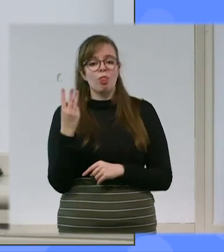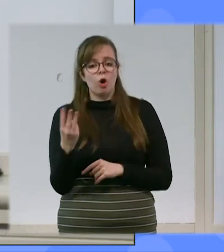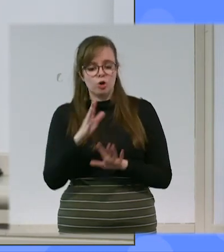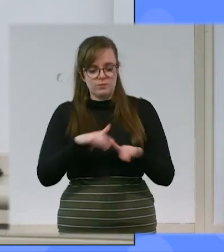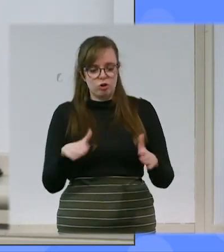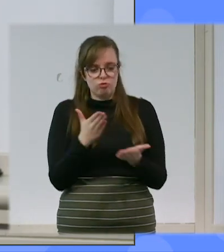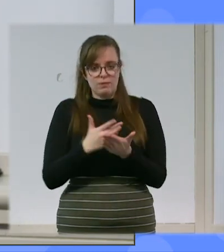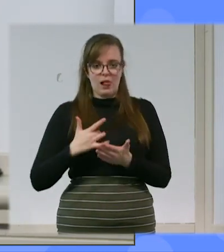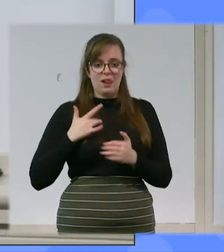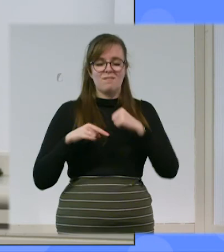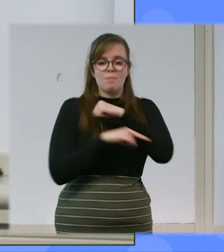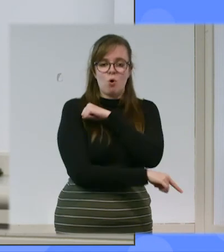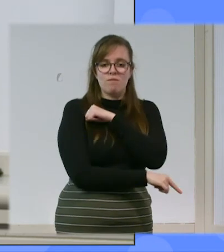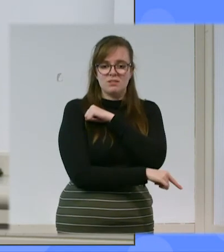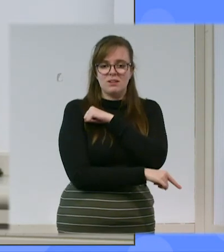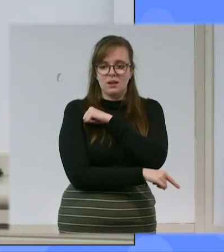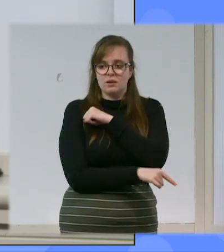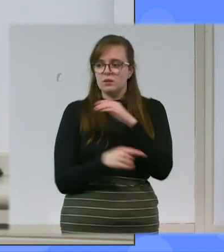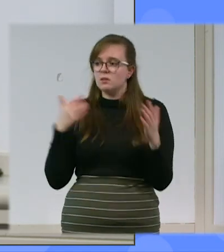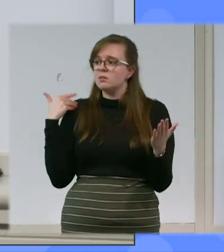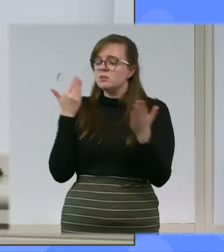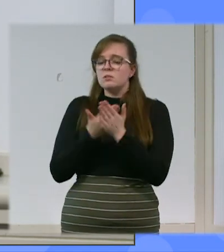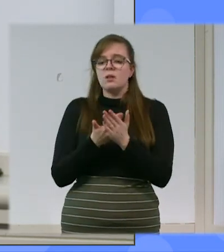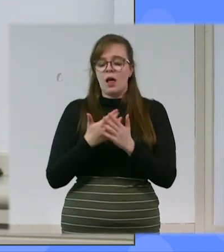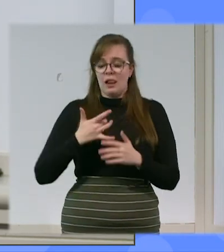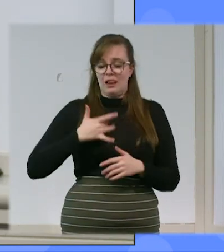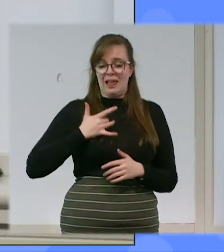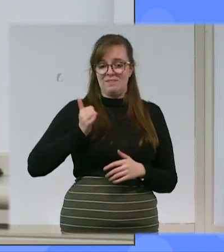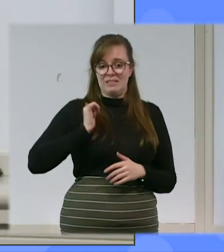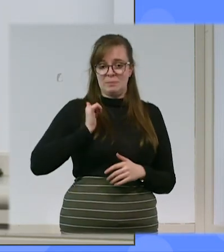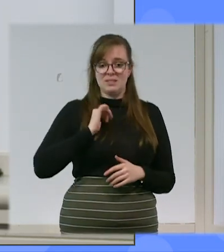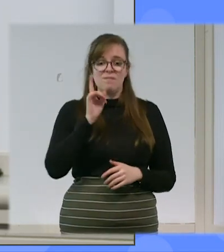in the last few years life expectancy for women in Clydebank has fallen by two